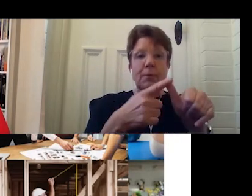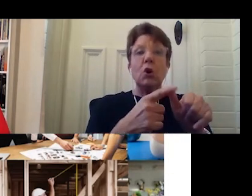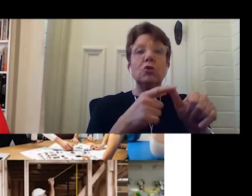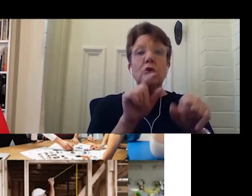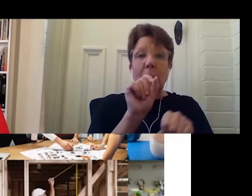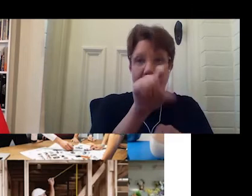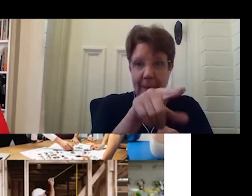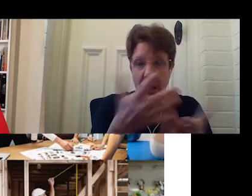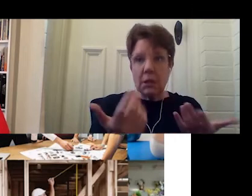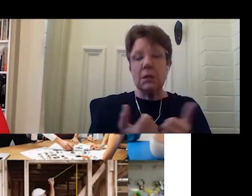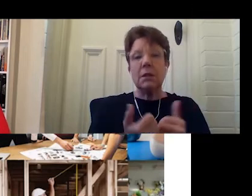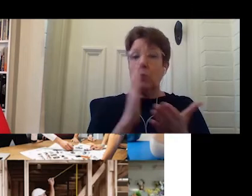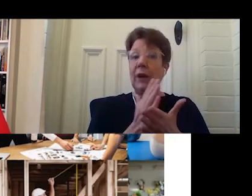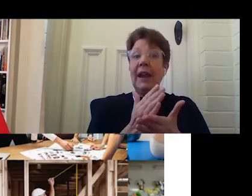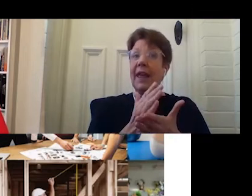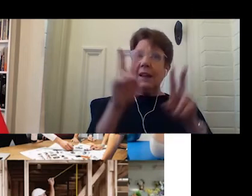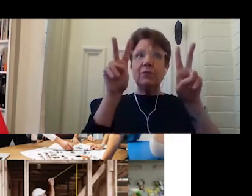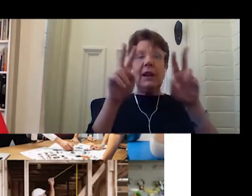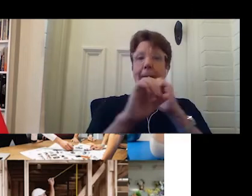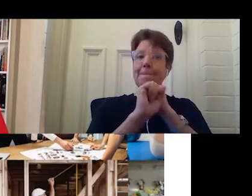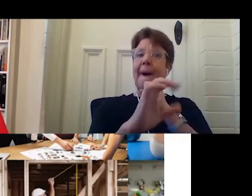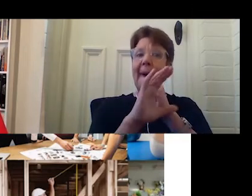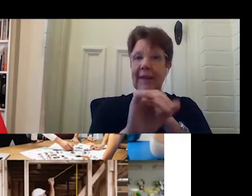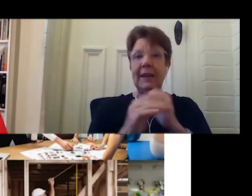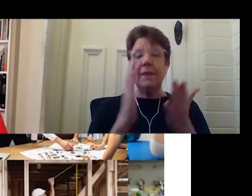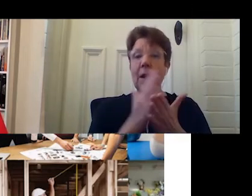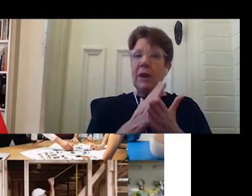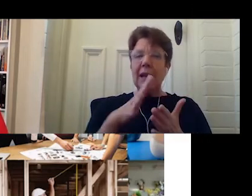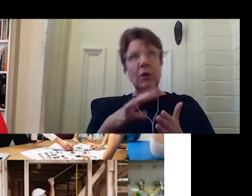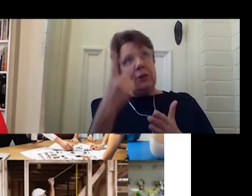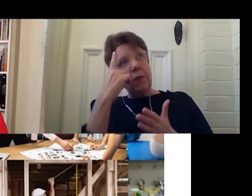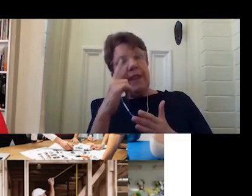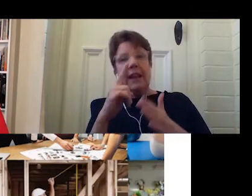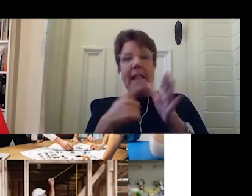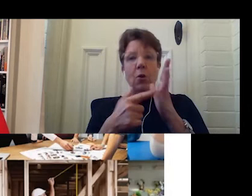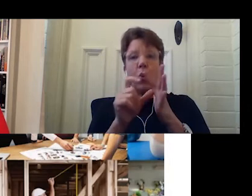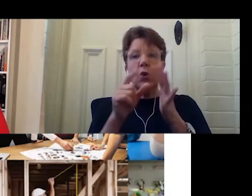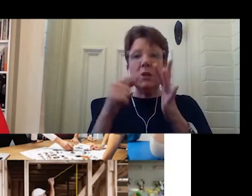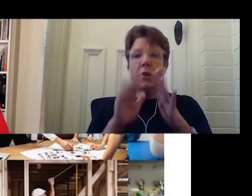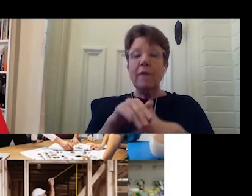a marketing activity that needs to be audited at this time. So